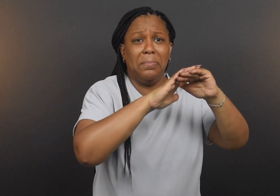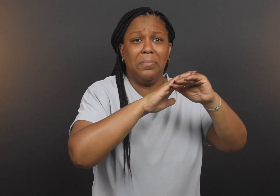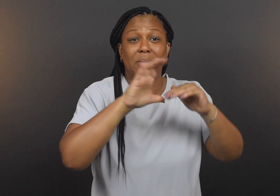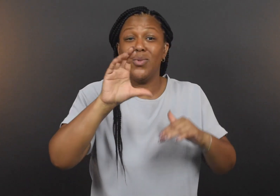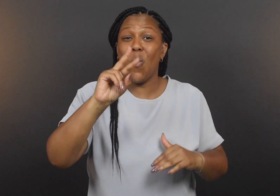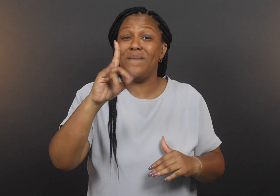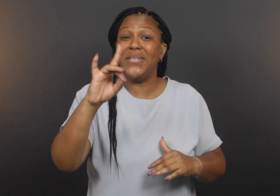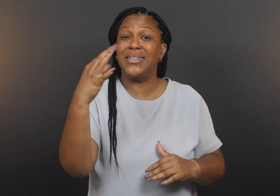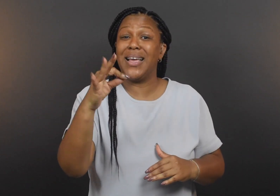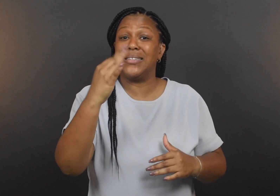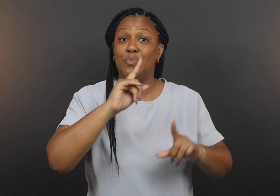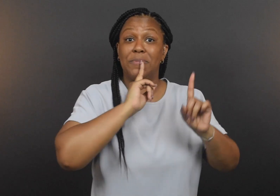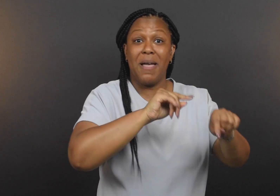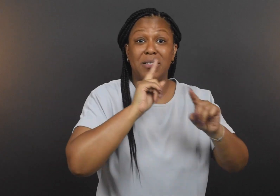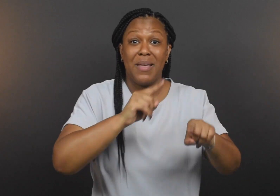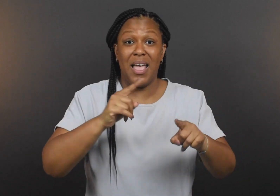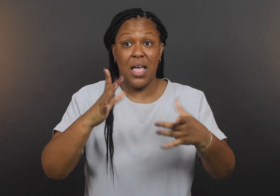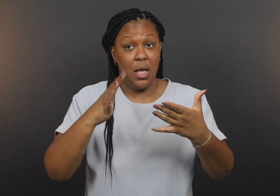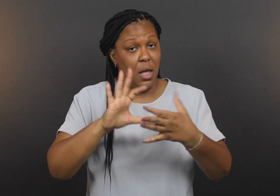and the COVID-19 response has not let up.